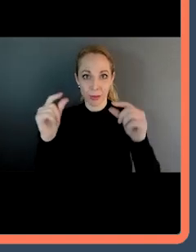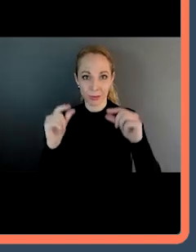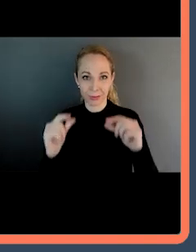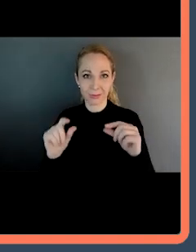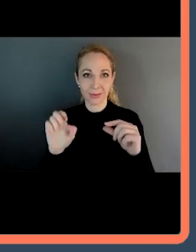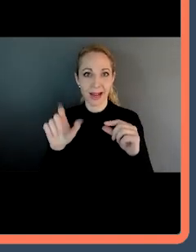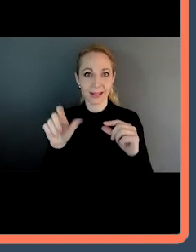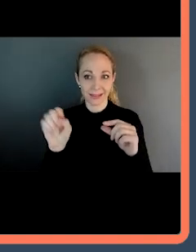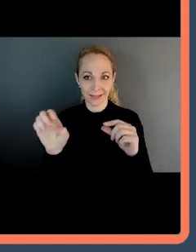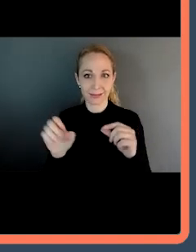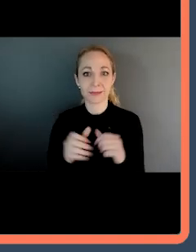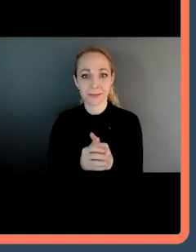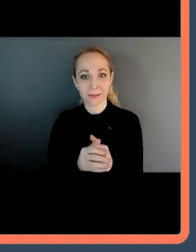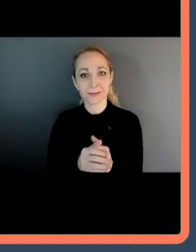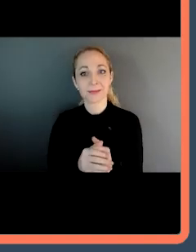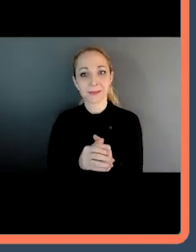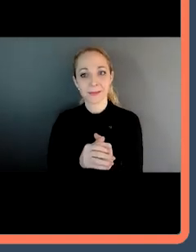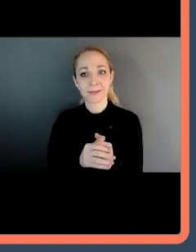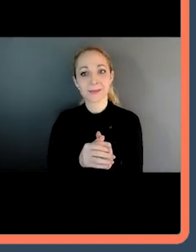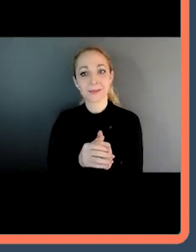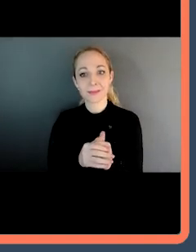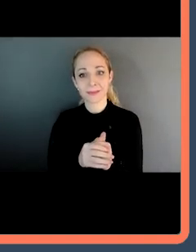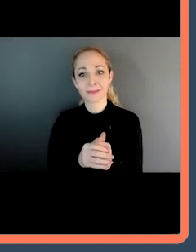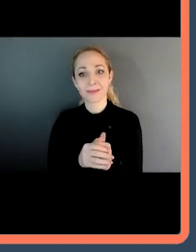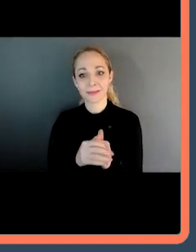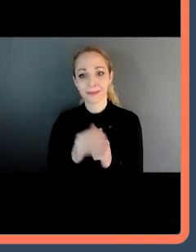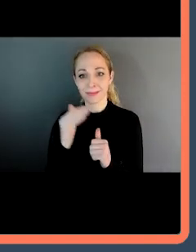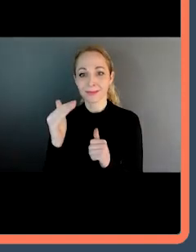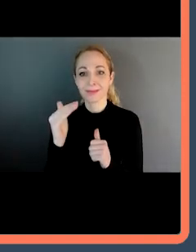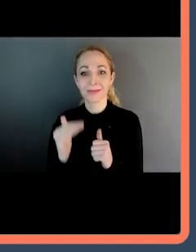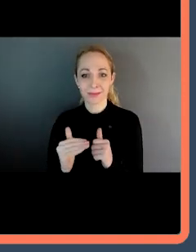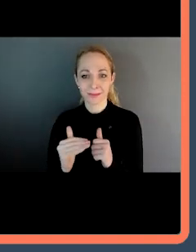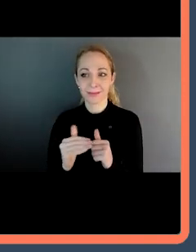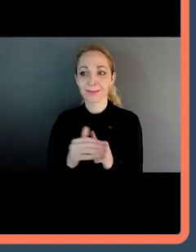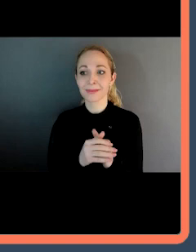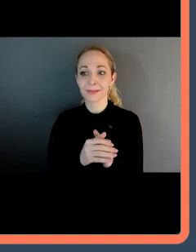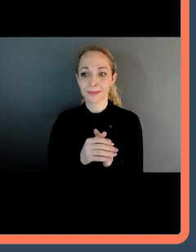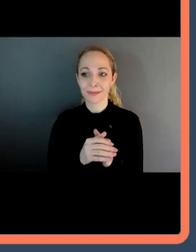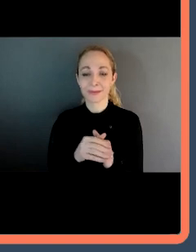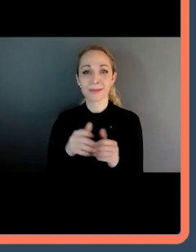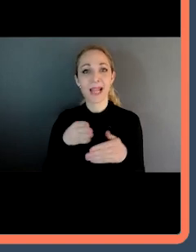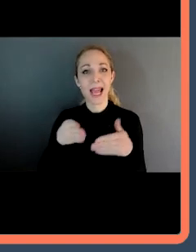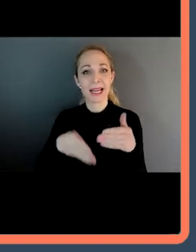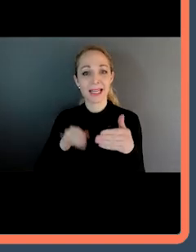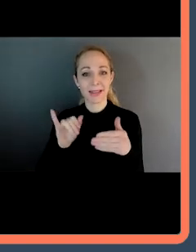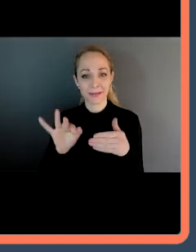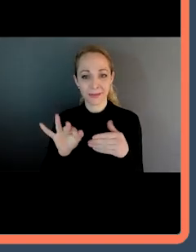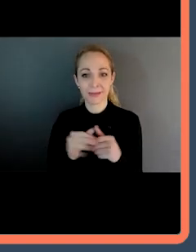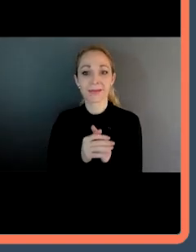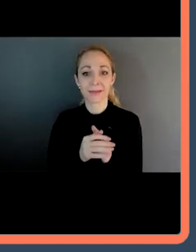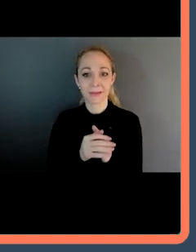ELSE. ENDIF.